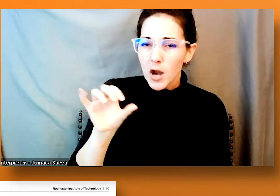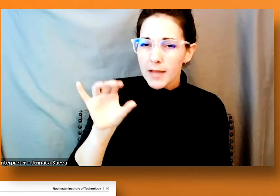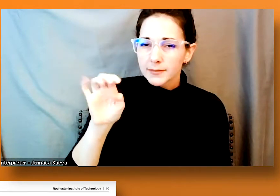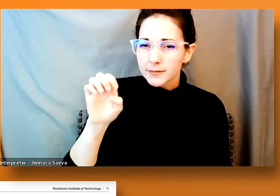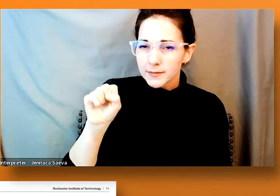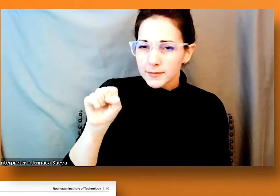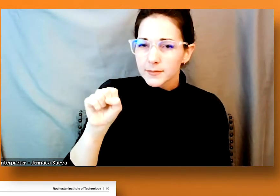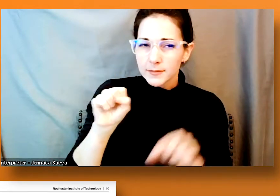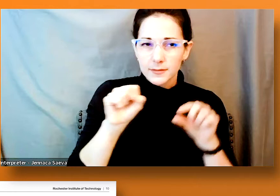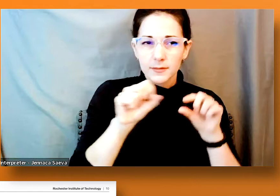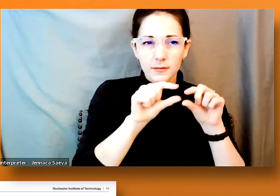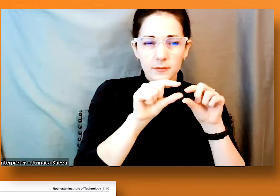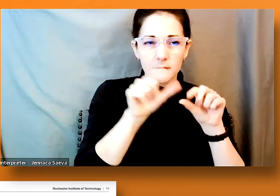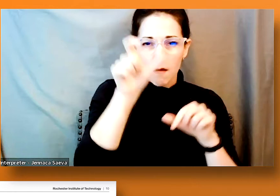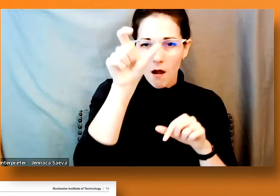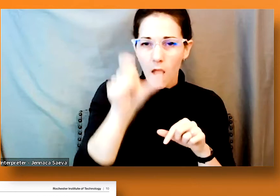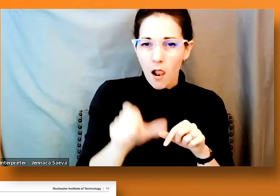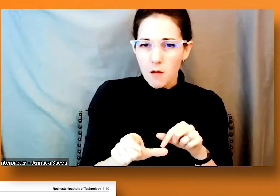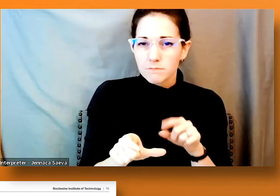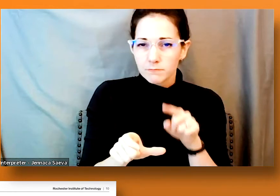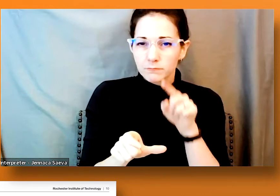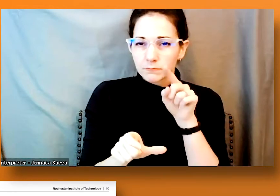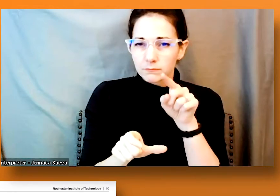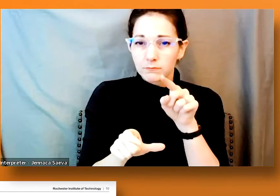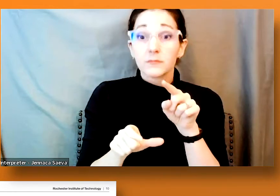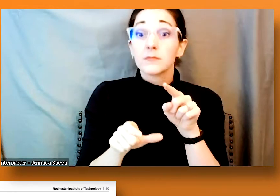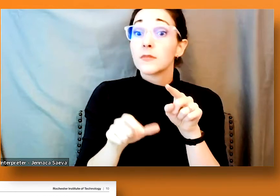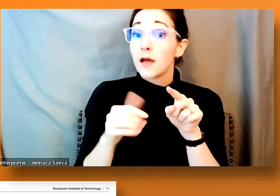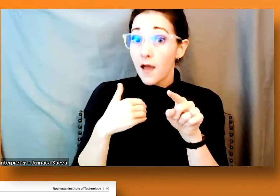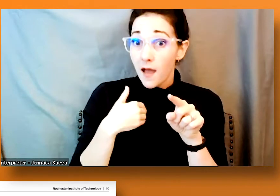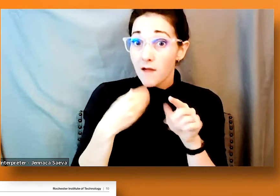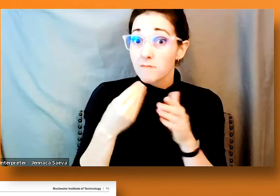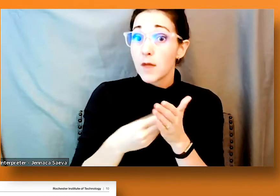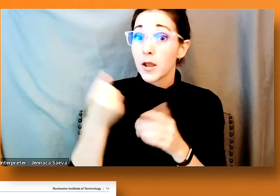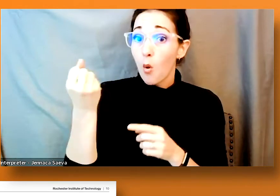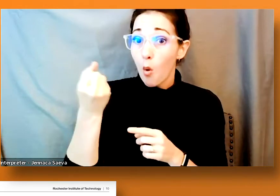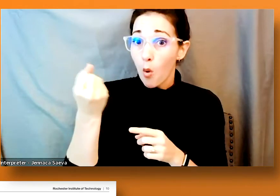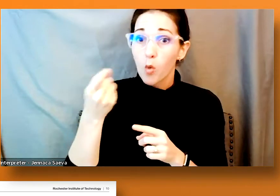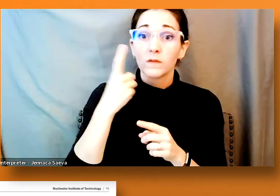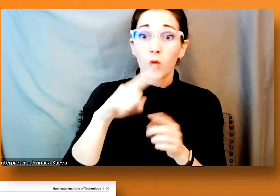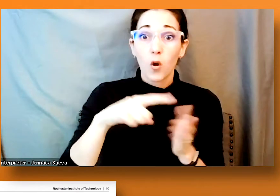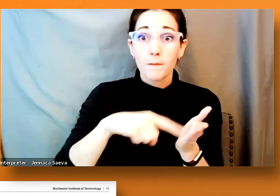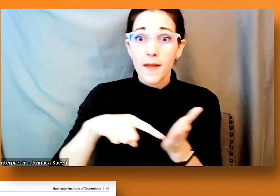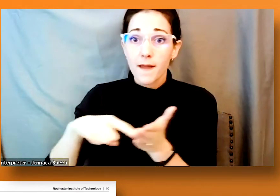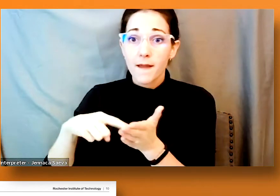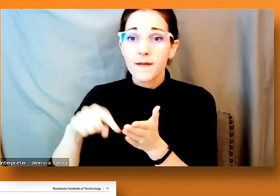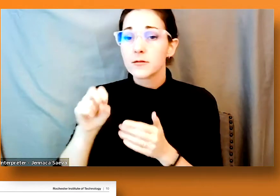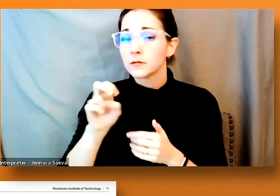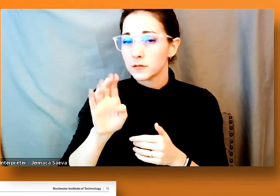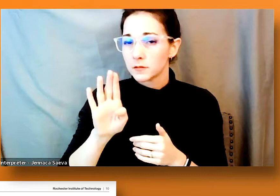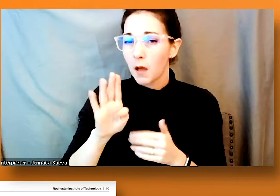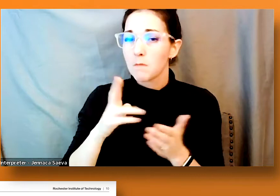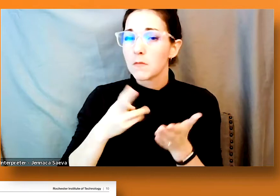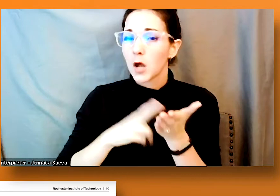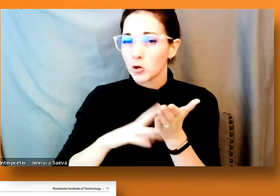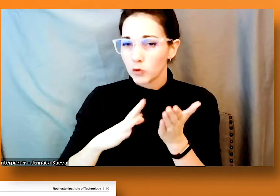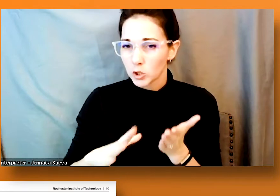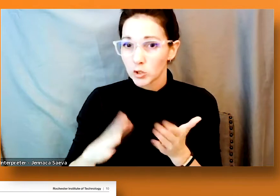that there's encumbered money for those subcontractors. That's money that's earmarked.